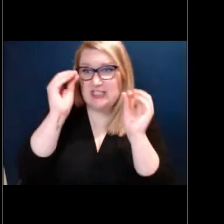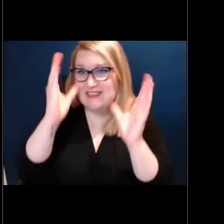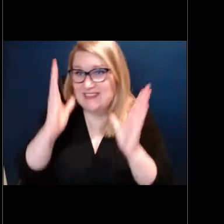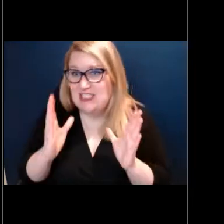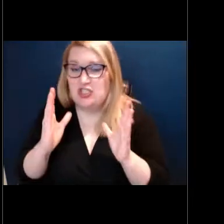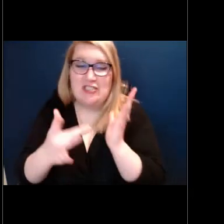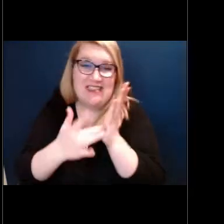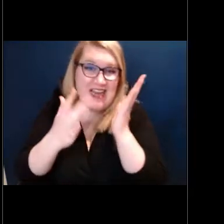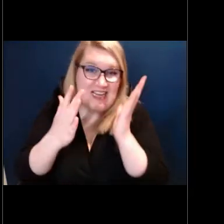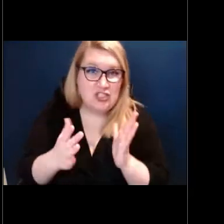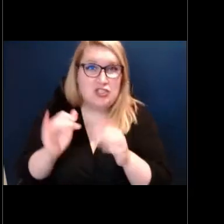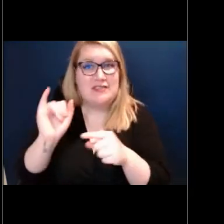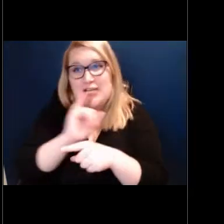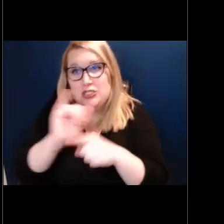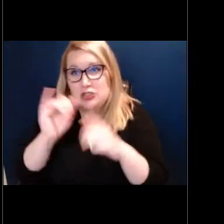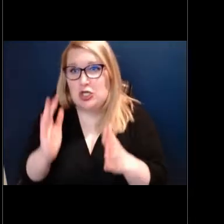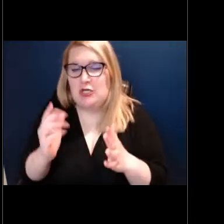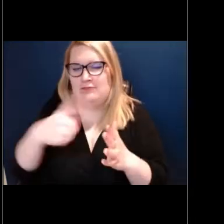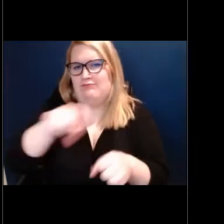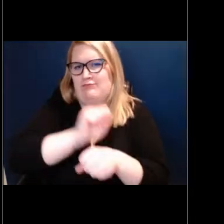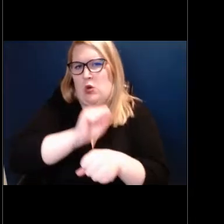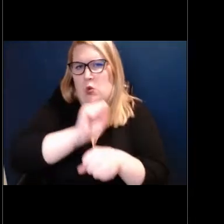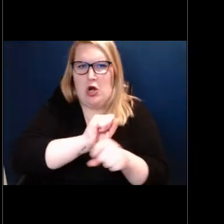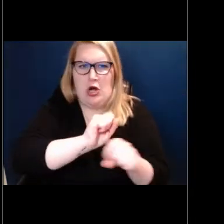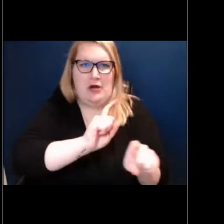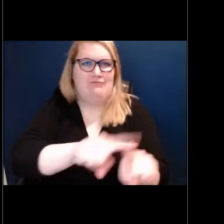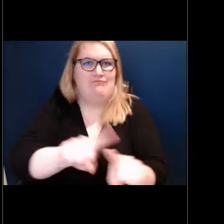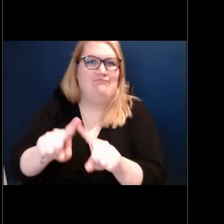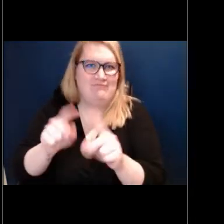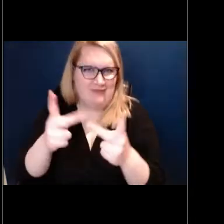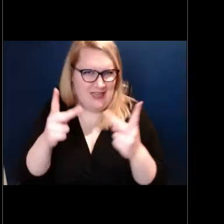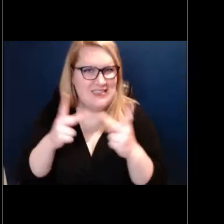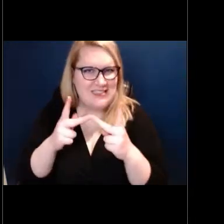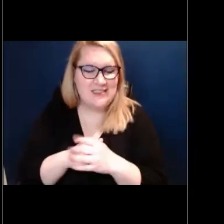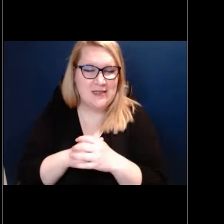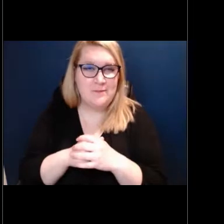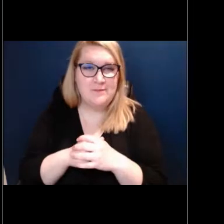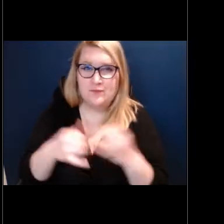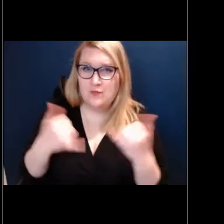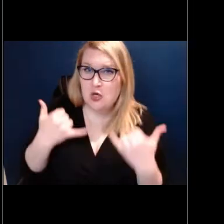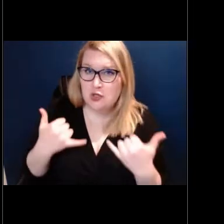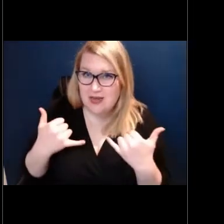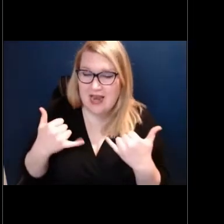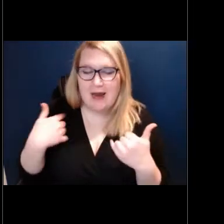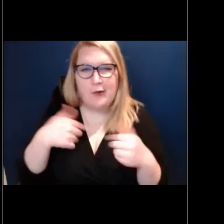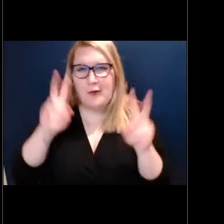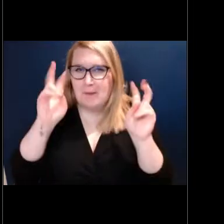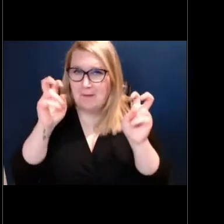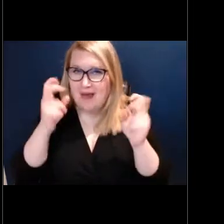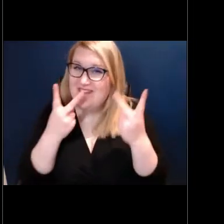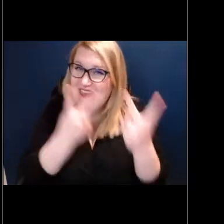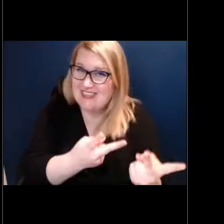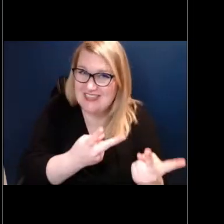interns work today. Today we're visiting NOAA's Satellite Operations Facility